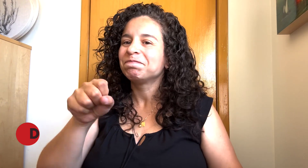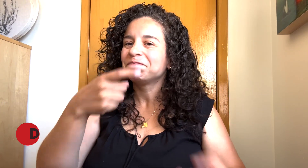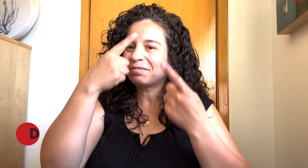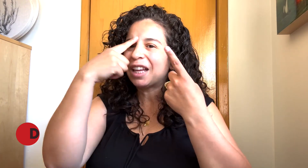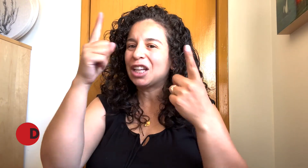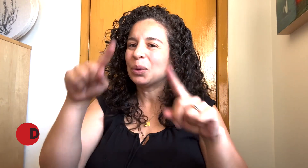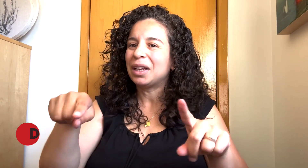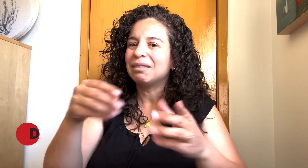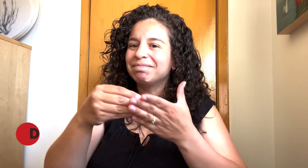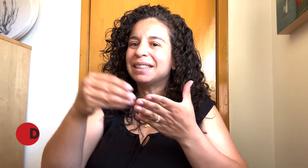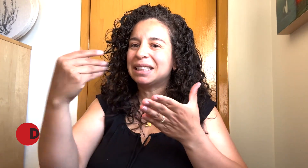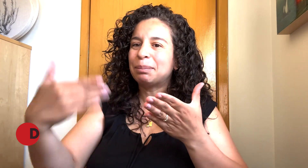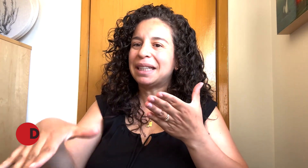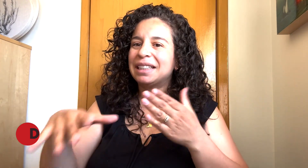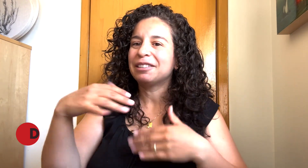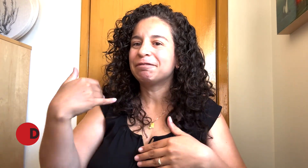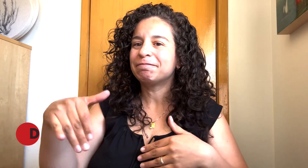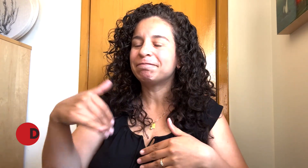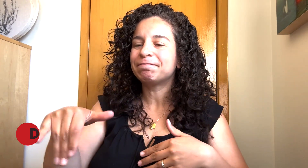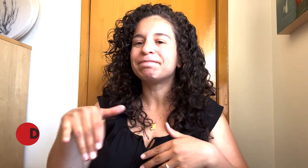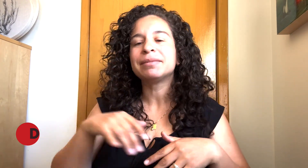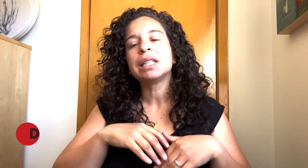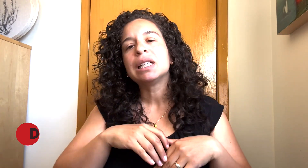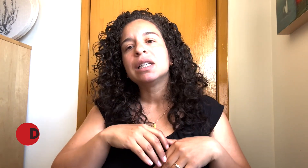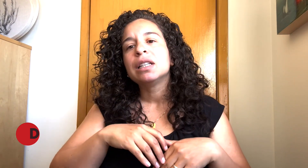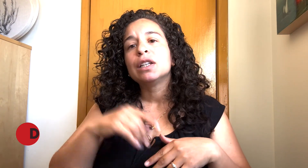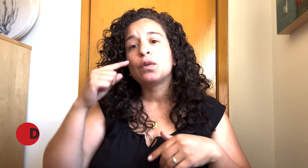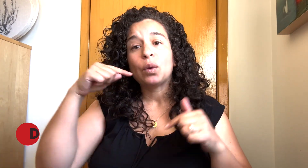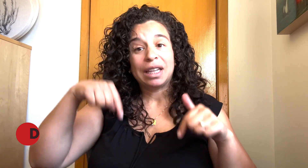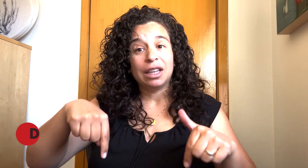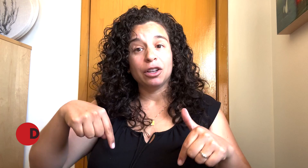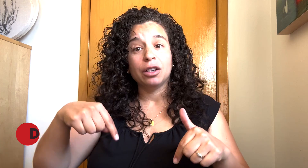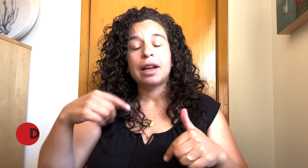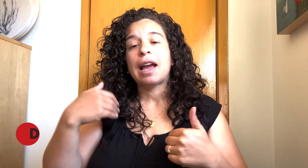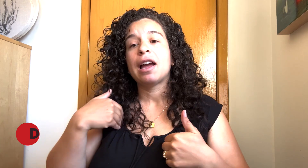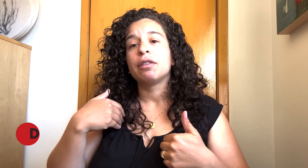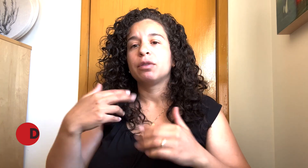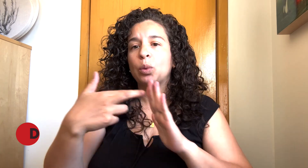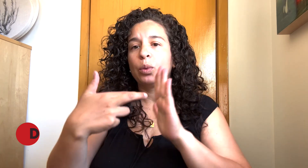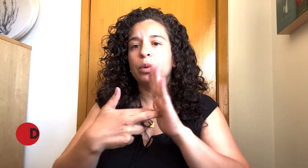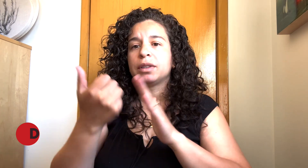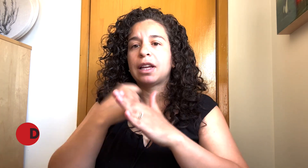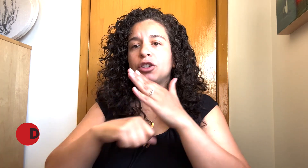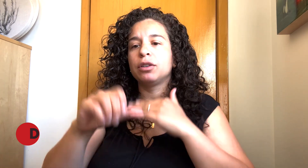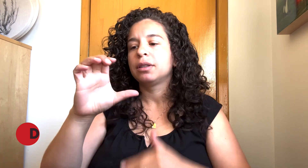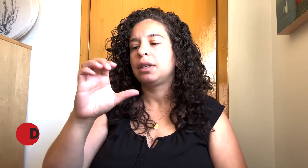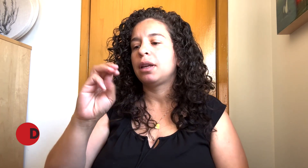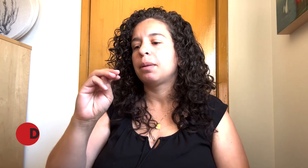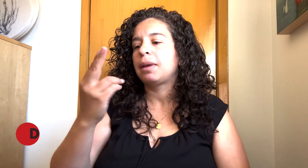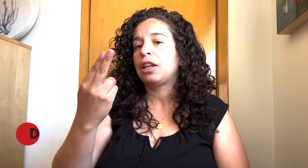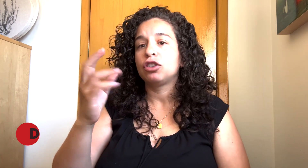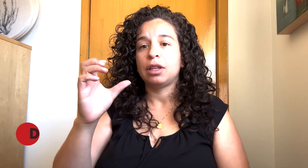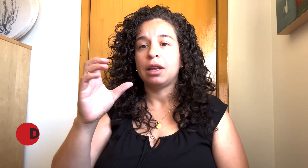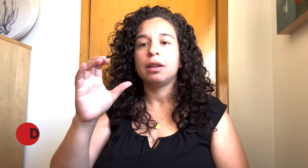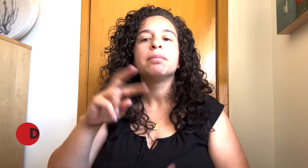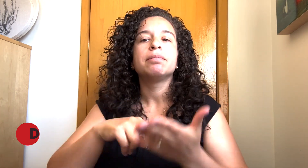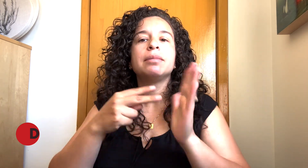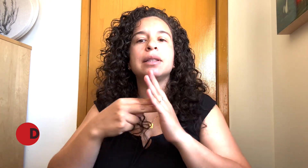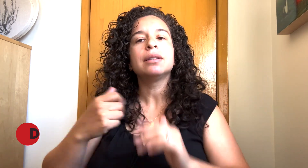Yes, I agree it’s expensive. Here there are rules under CMHC -